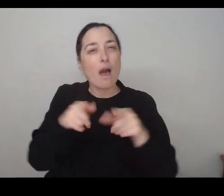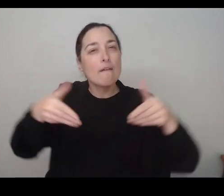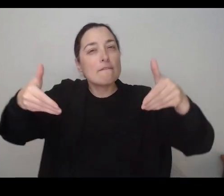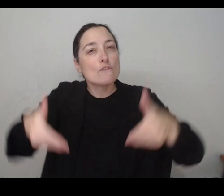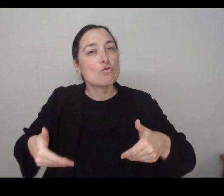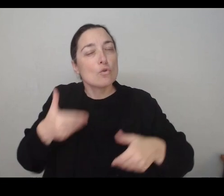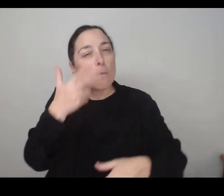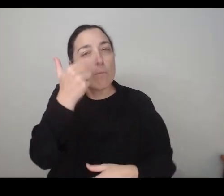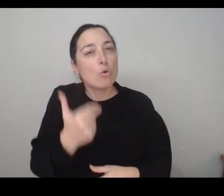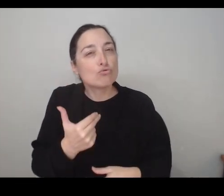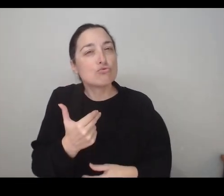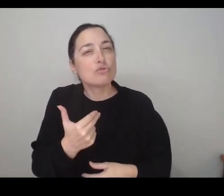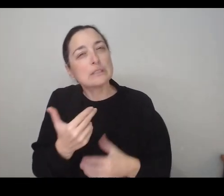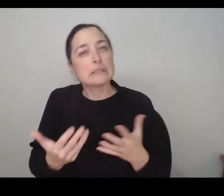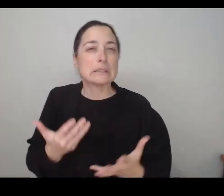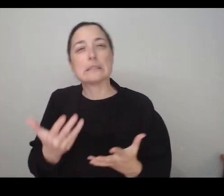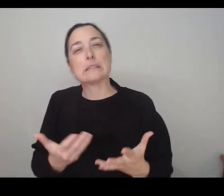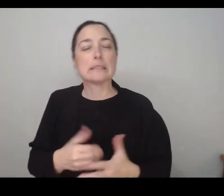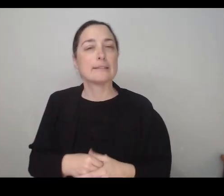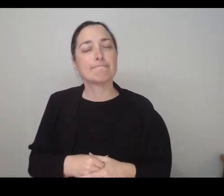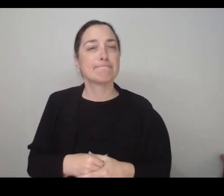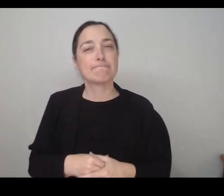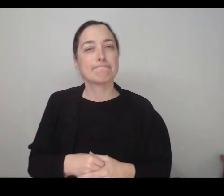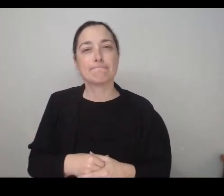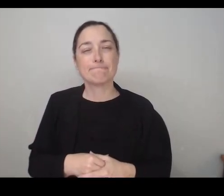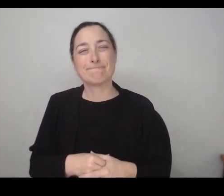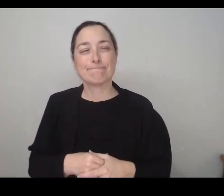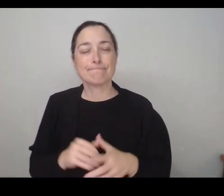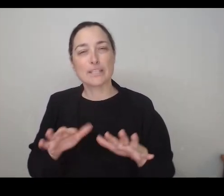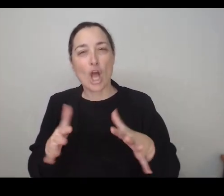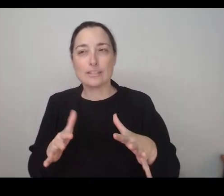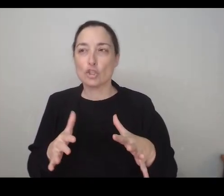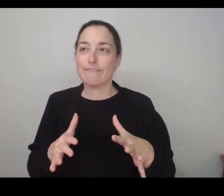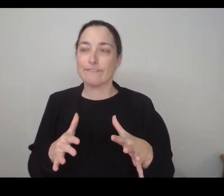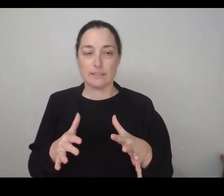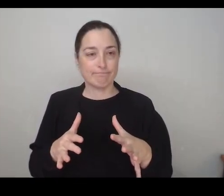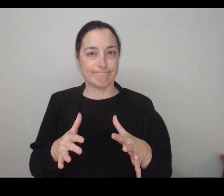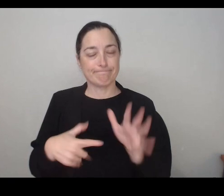And Gauguin was very... So it's kind of testament, I would say,